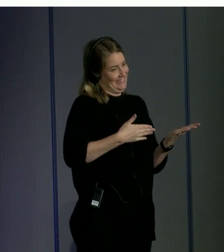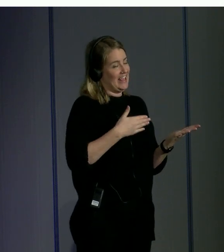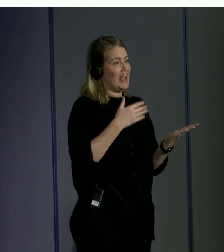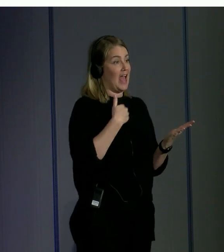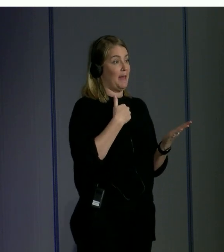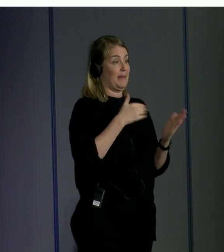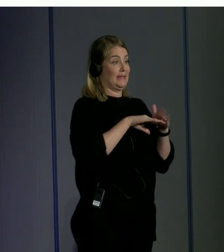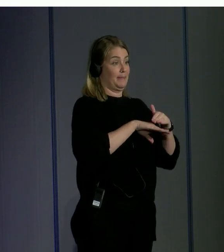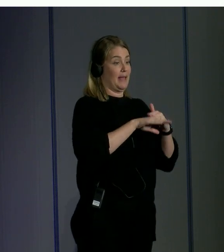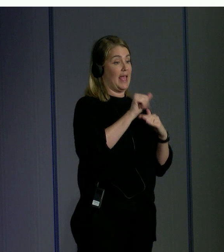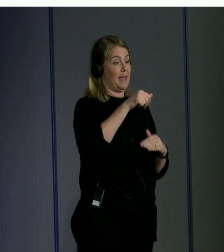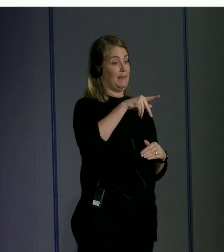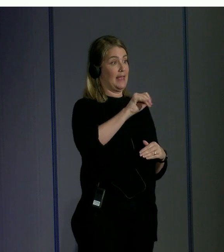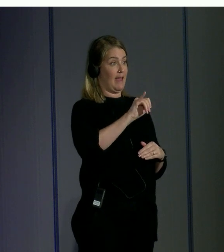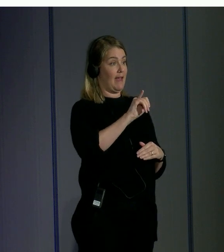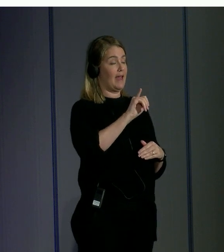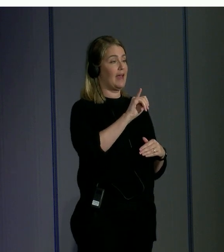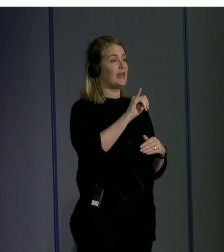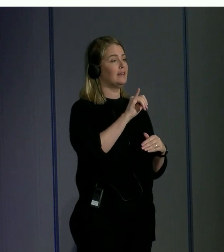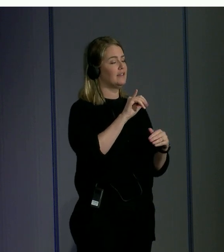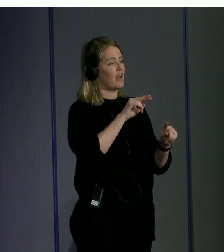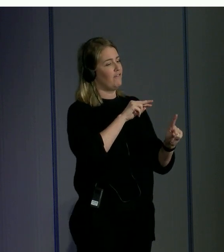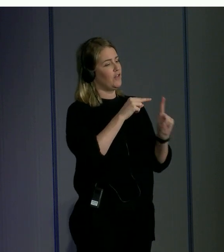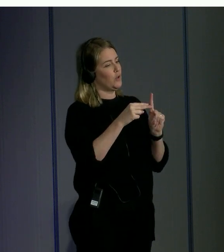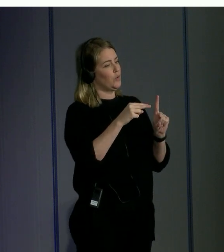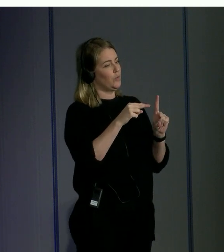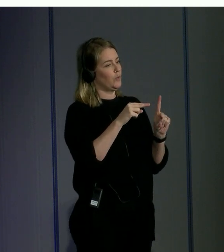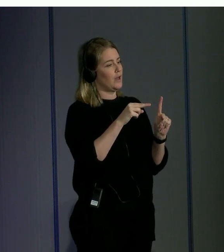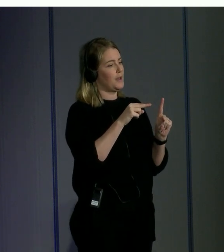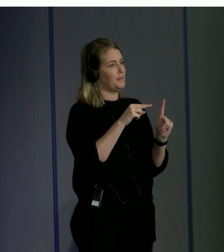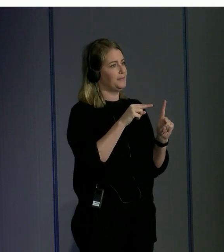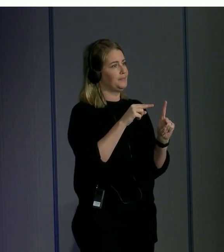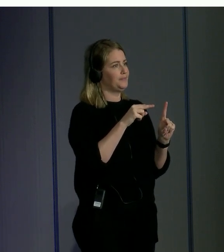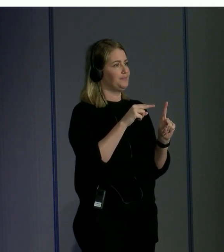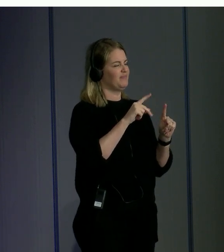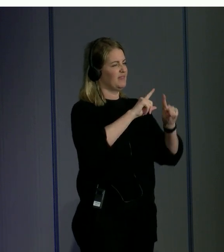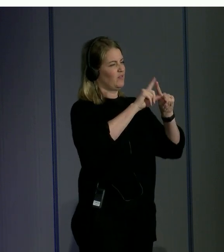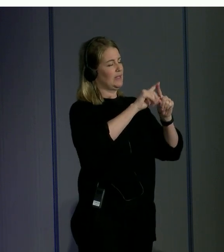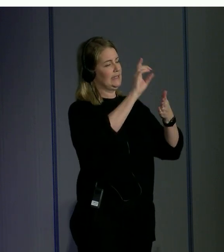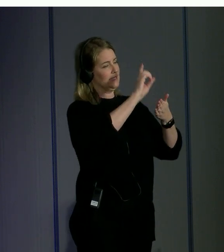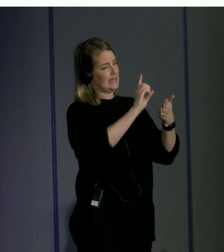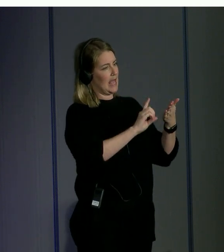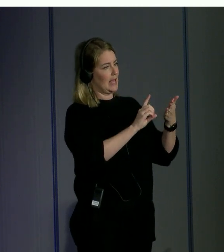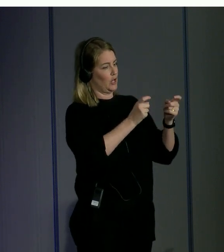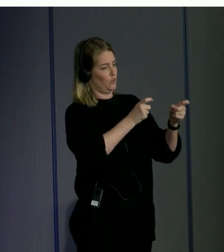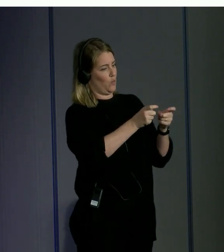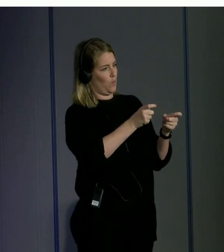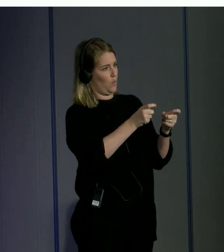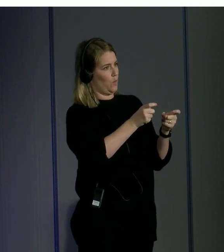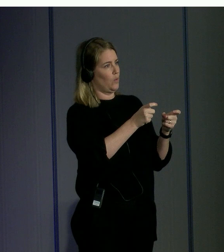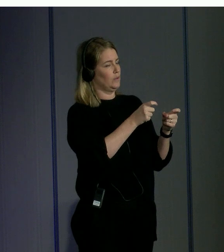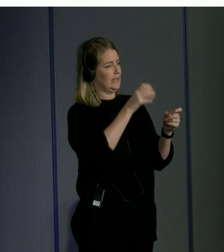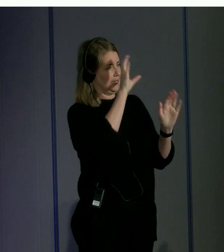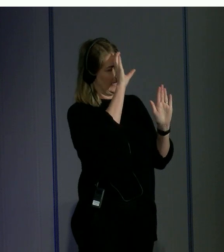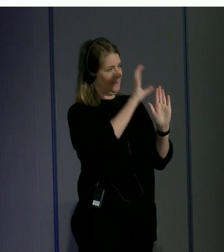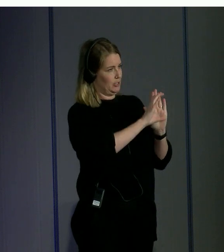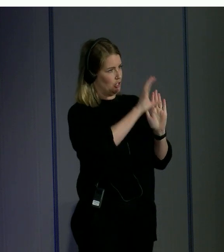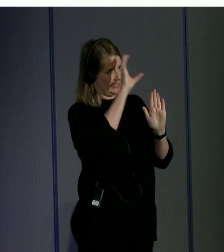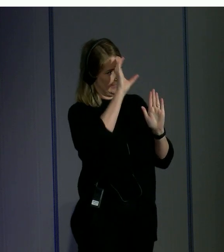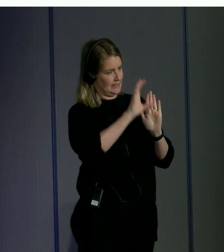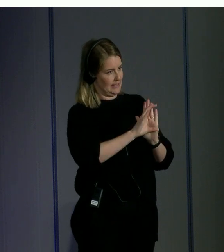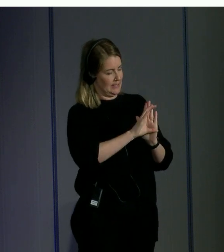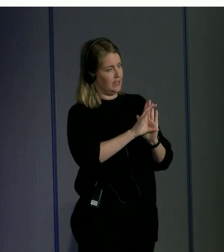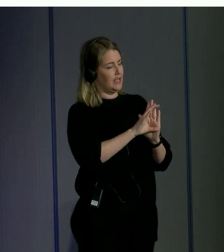Accessibility API takes a view, a set of design, controls, and images, and describes it in